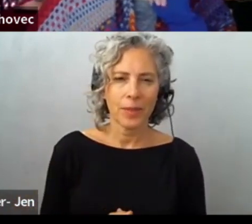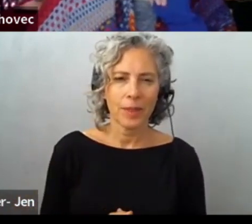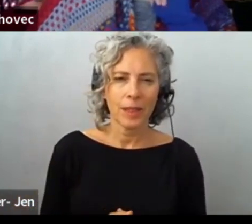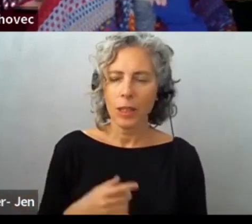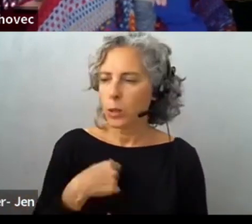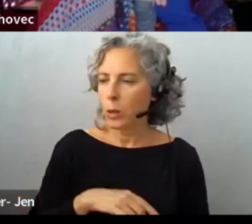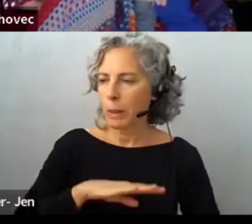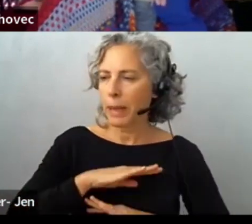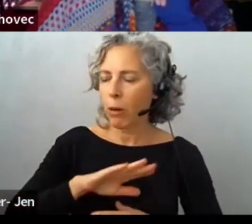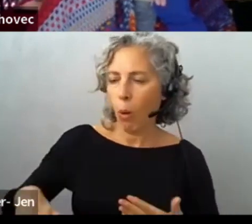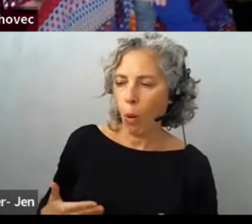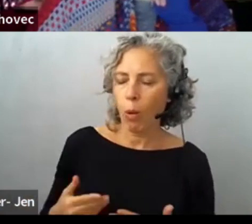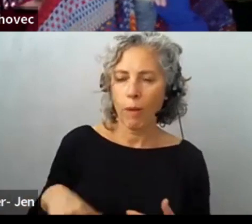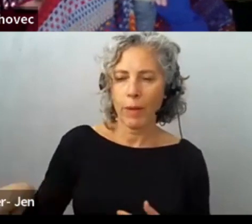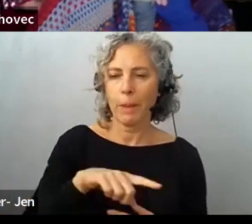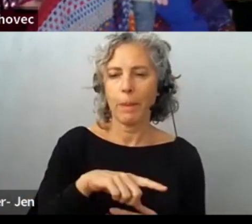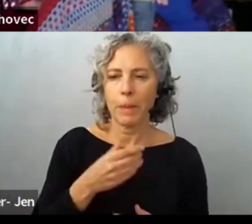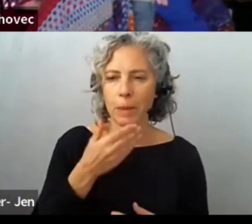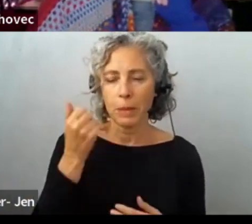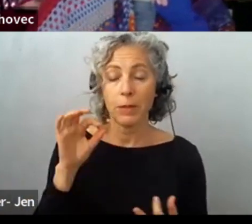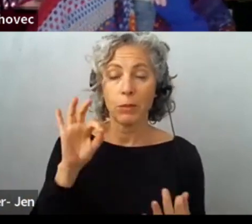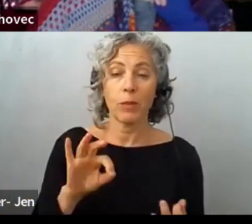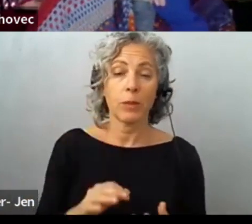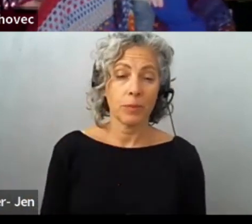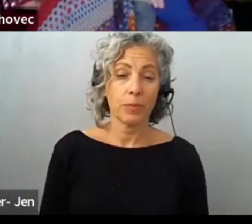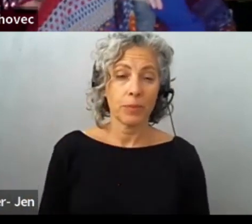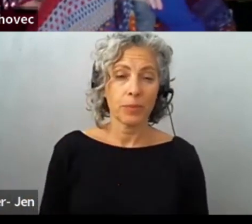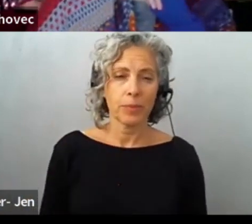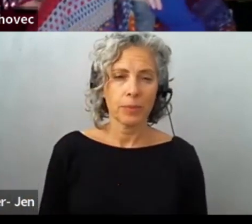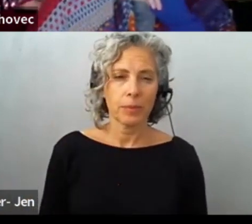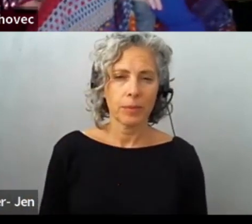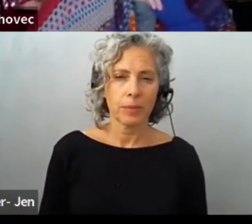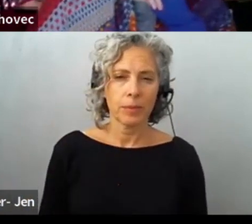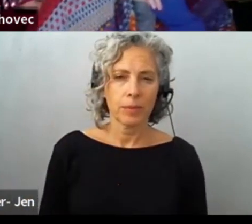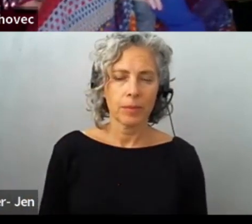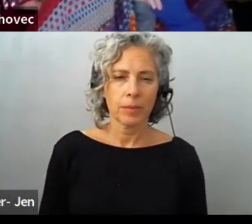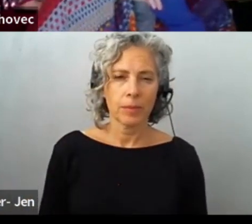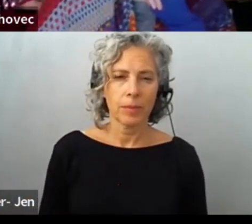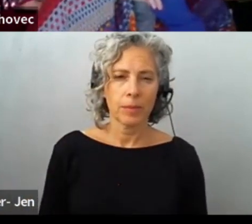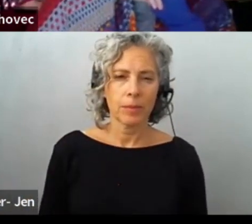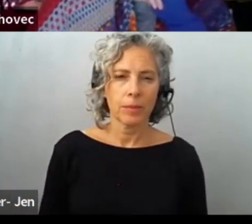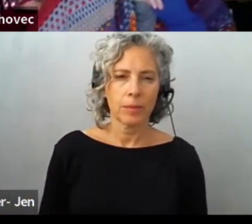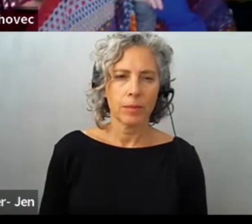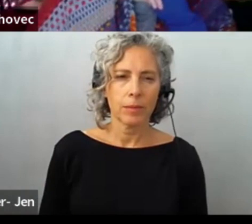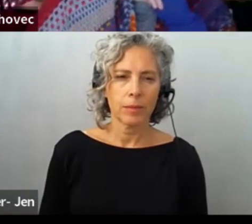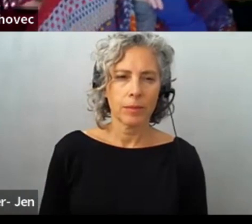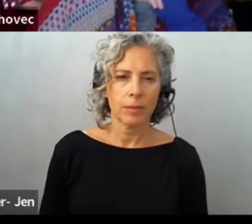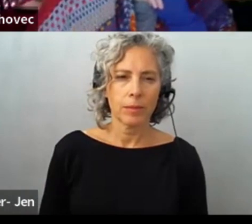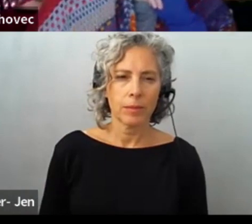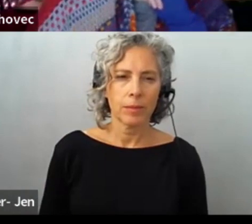spectrum is ideal. Like, for